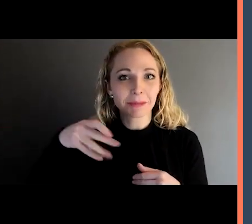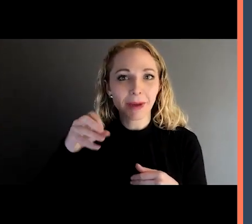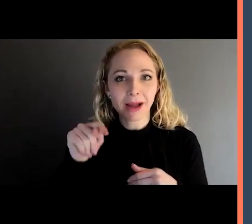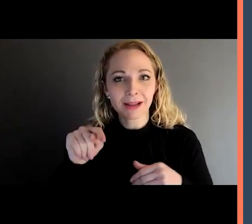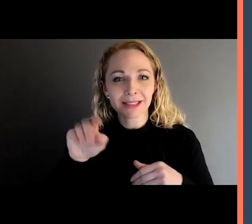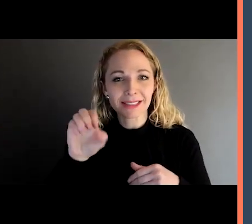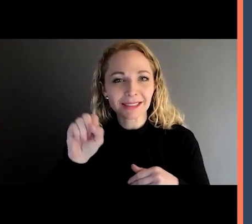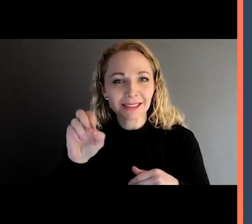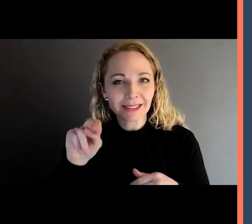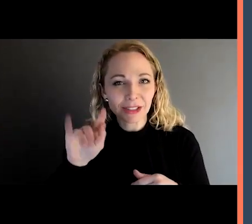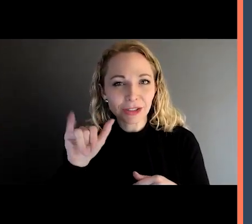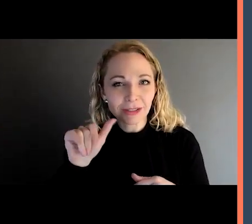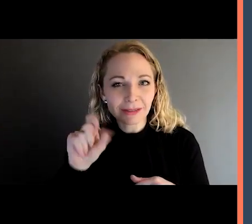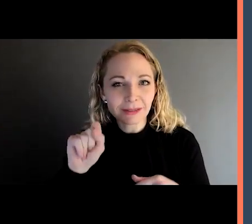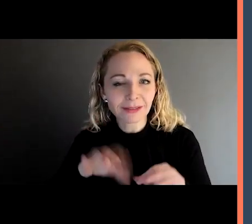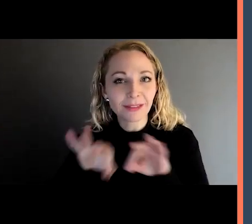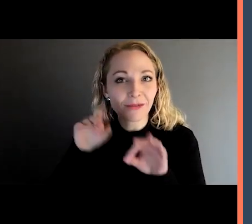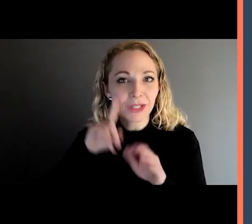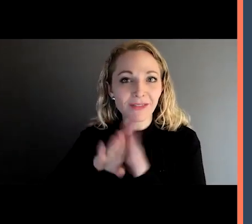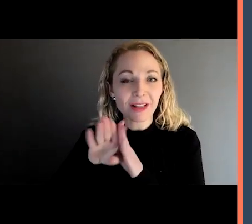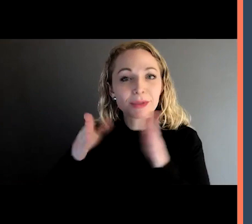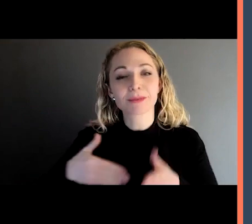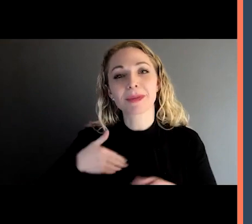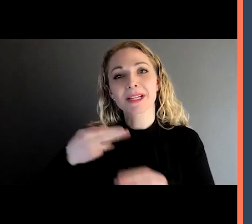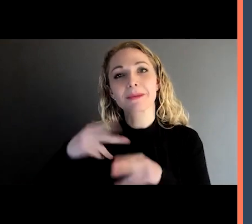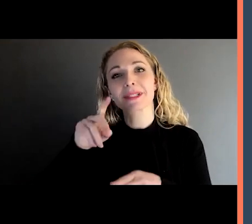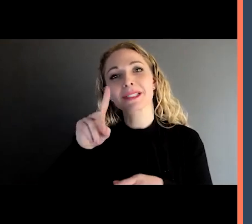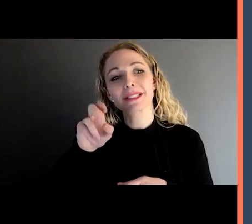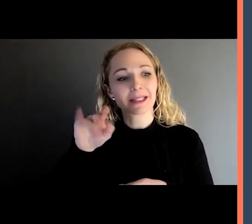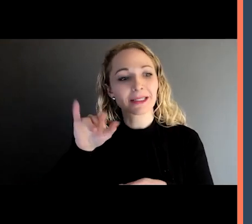MY NAME IS DENNIS EDSON TECHNICAL COMMUNITY MANAGER AT